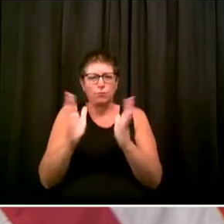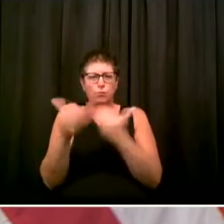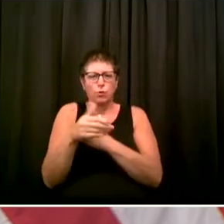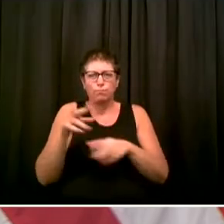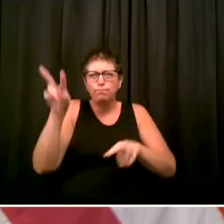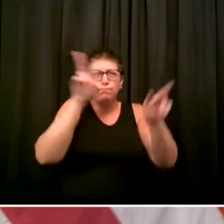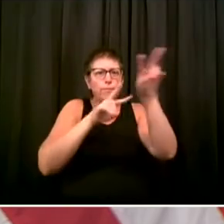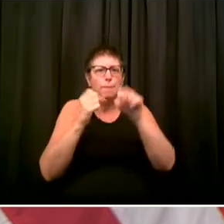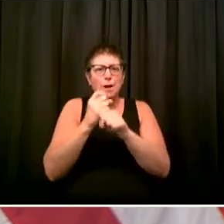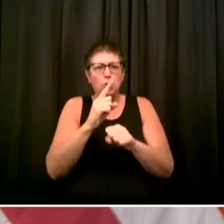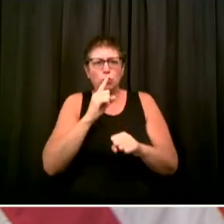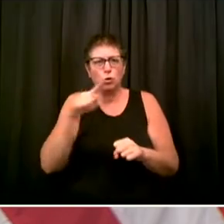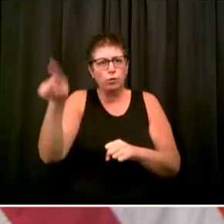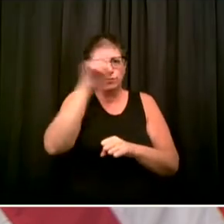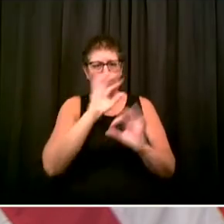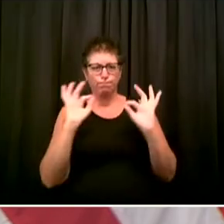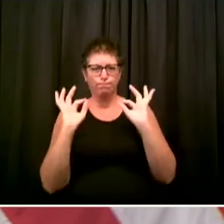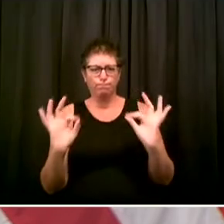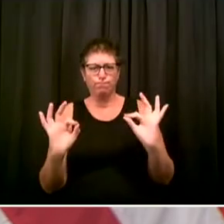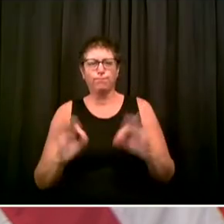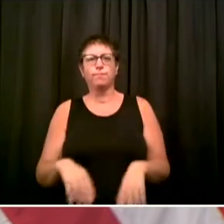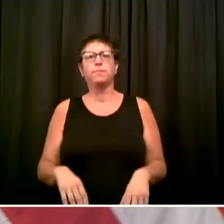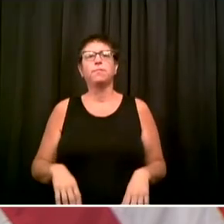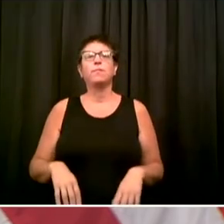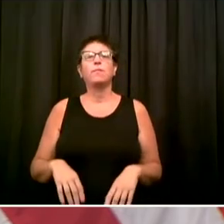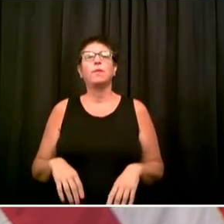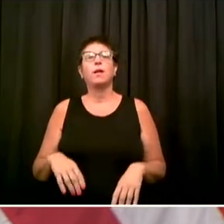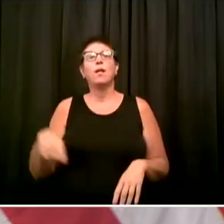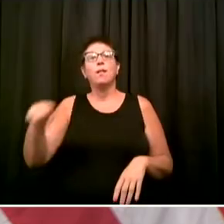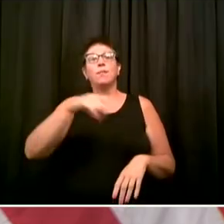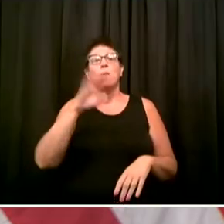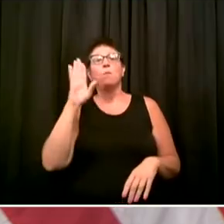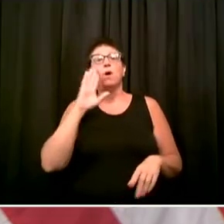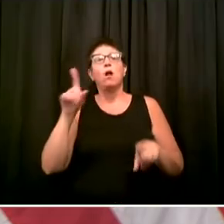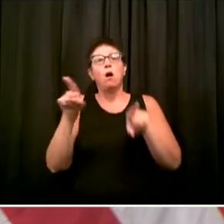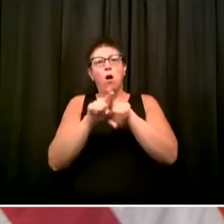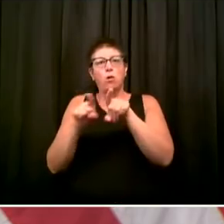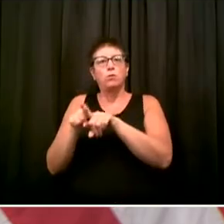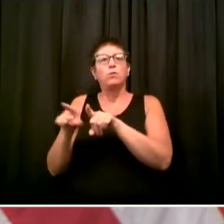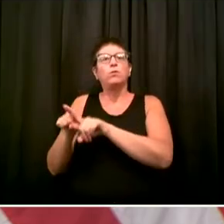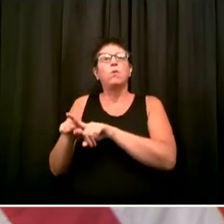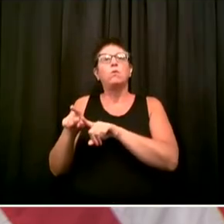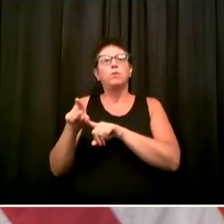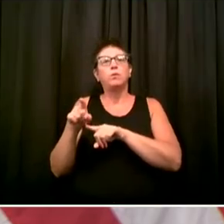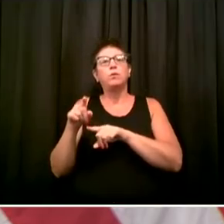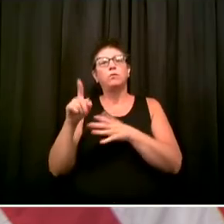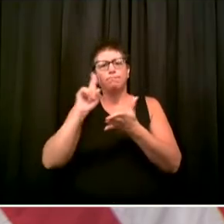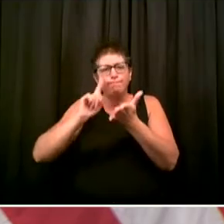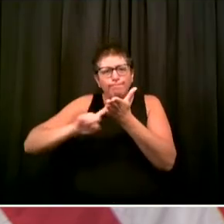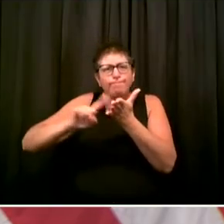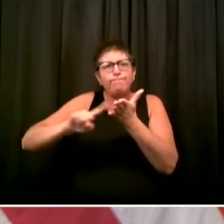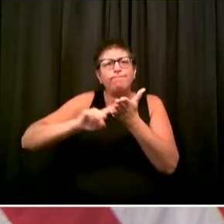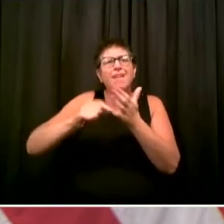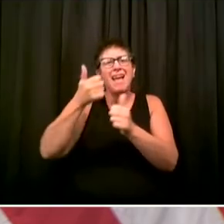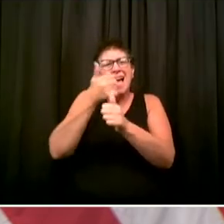AUTHORITY TO CHECK EACH AND EVERY ROOM. FDNY, DEAPRTMENT OF BUILDINGS D